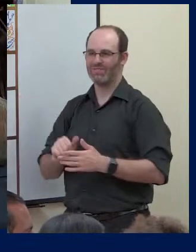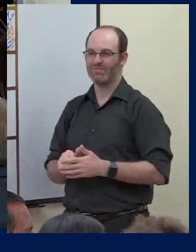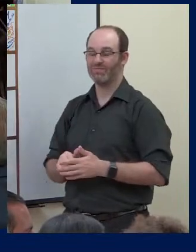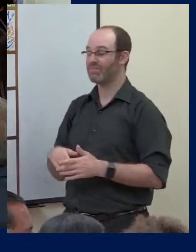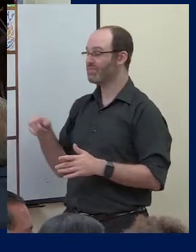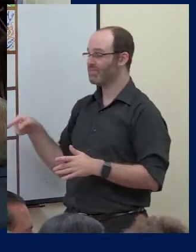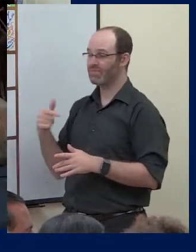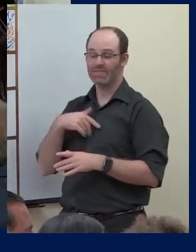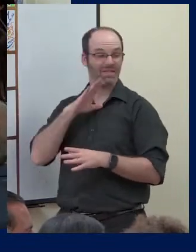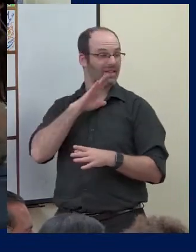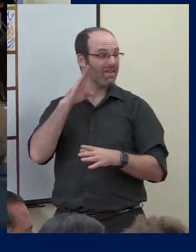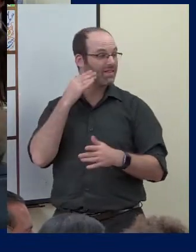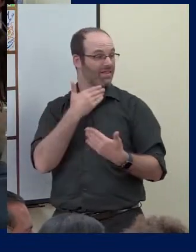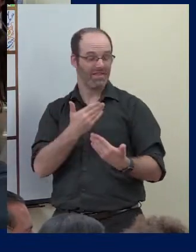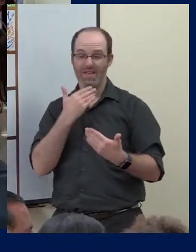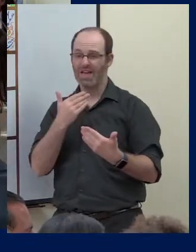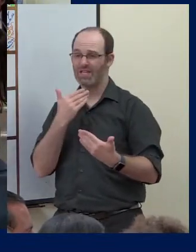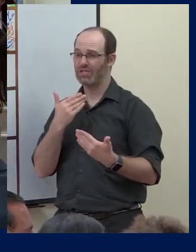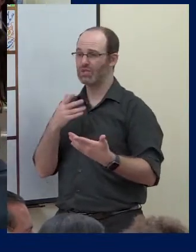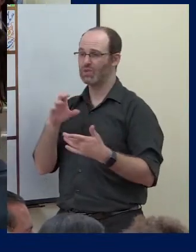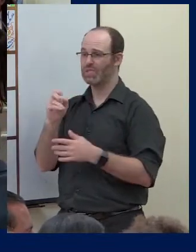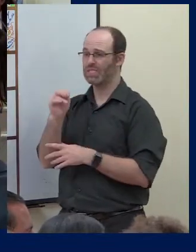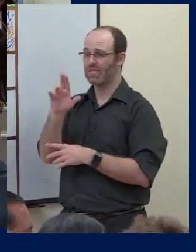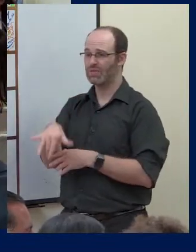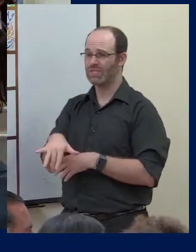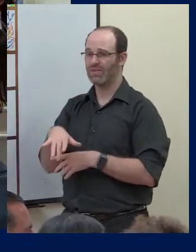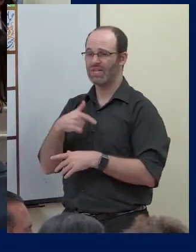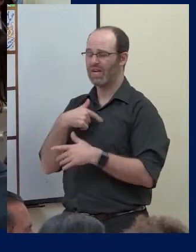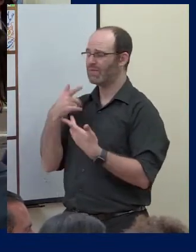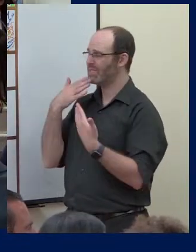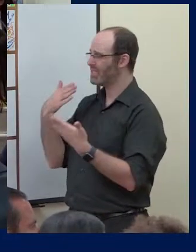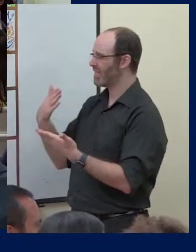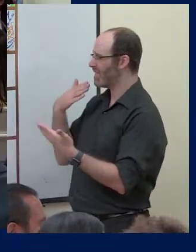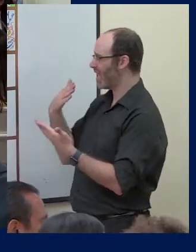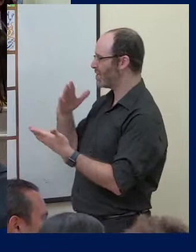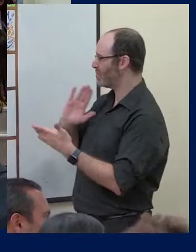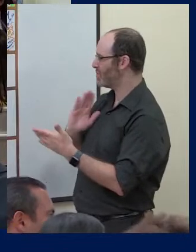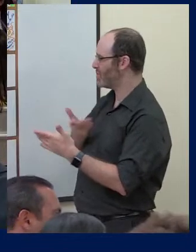I would just echo the thanks.